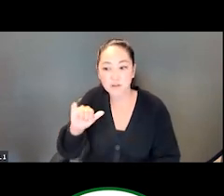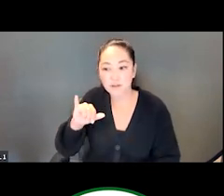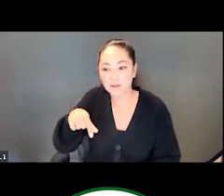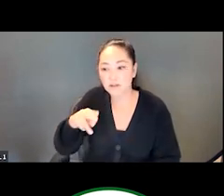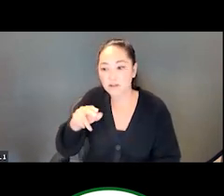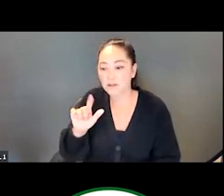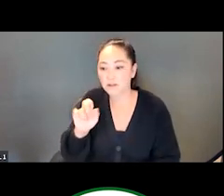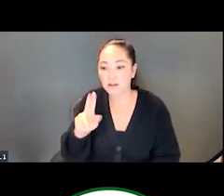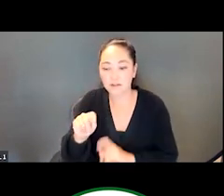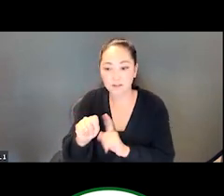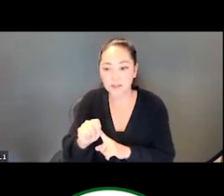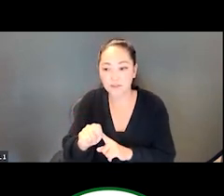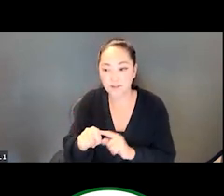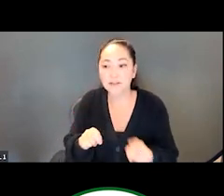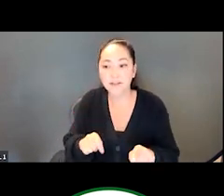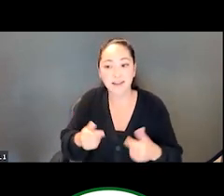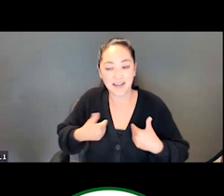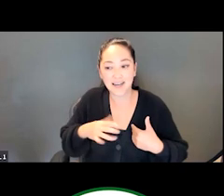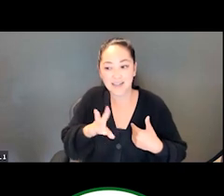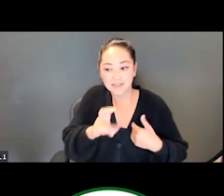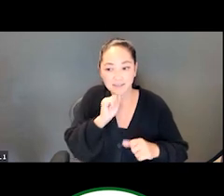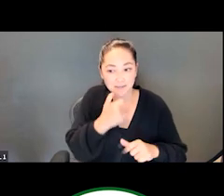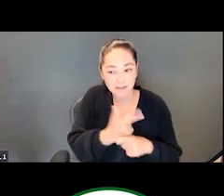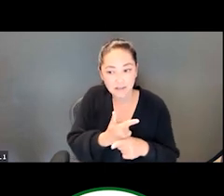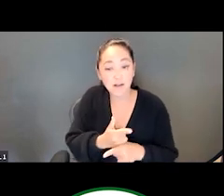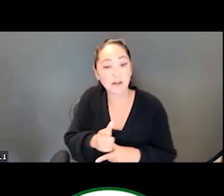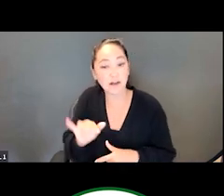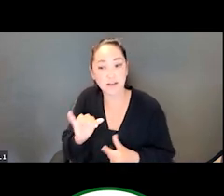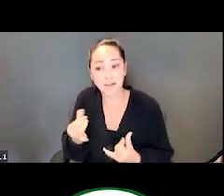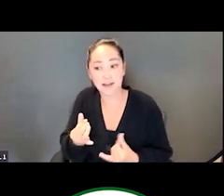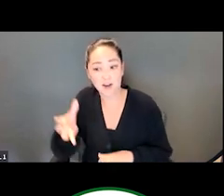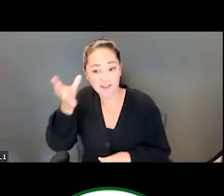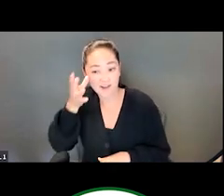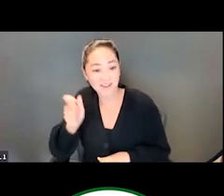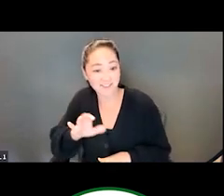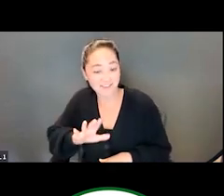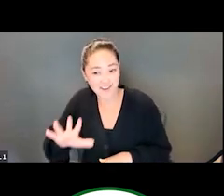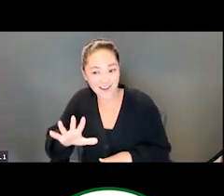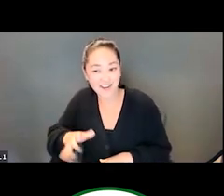an accident that left him blind and how he continued to become a city counselor for the city of the Caluit.